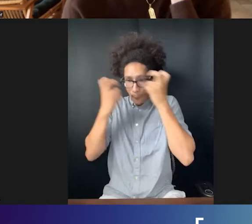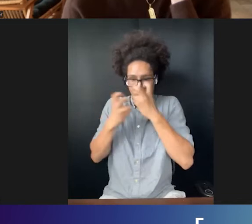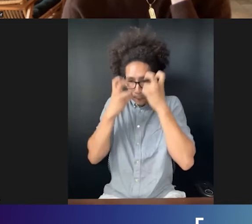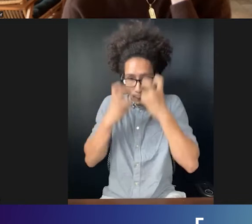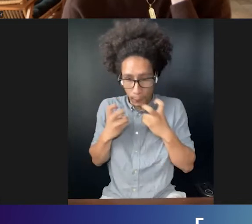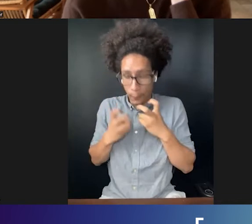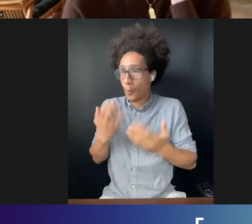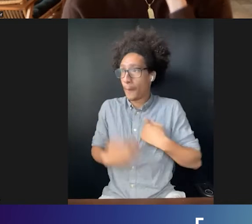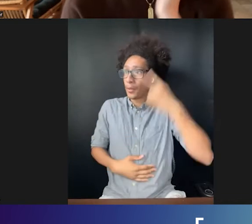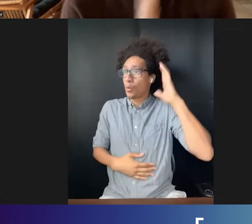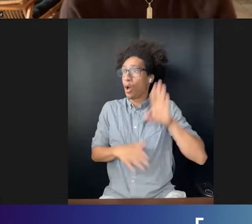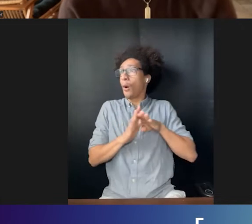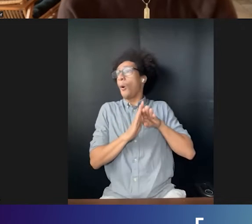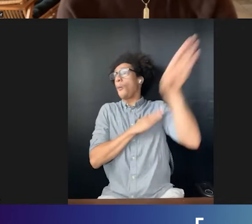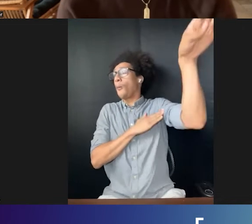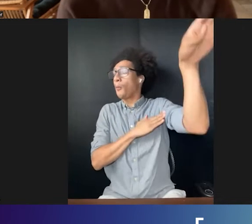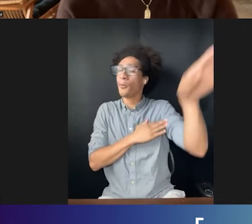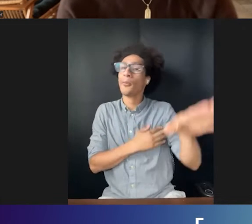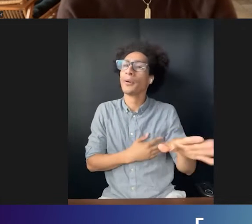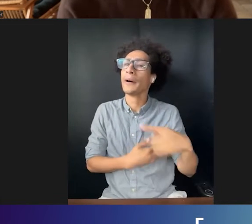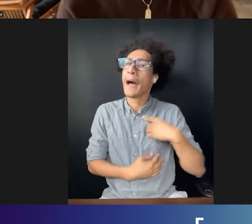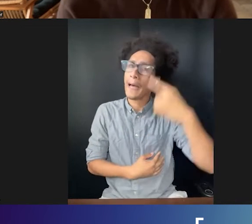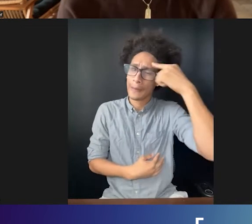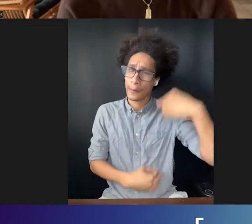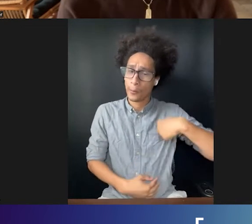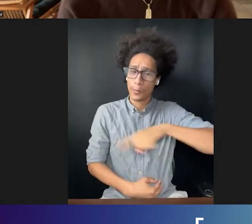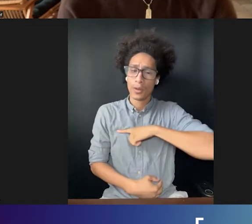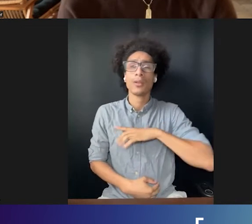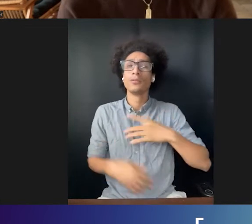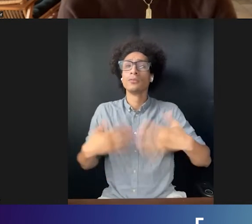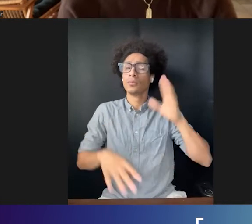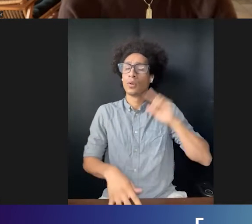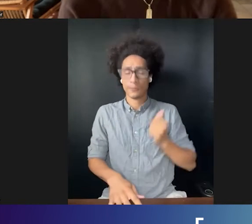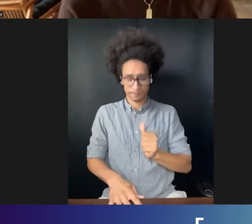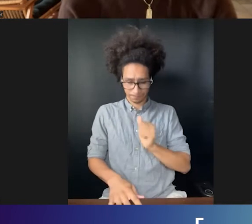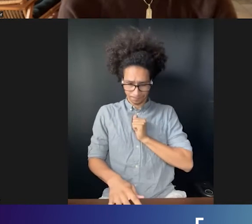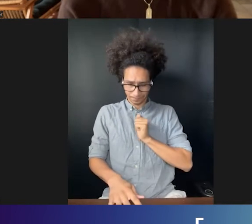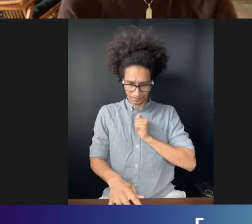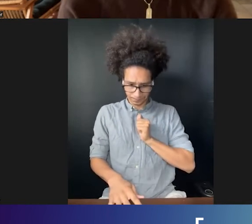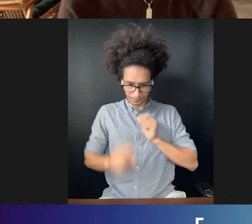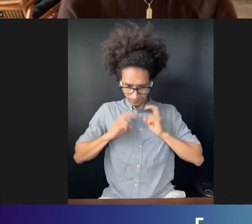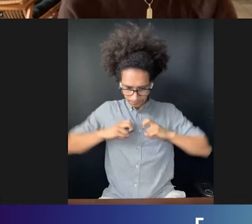I think we are singularly going to be the ones who have to define the arc of that or else you are going to be making